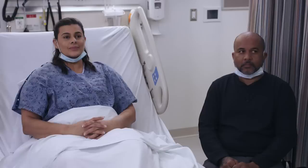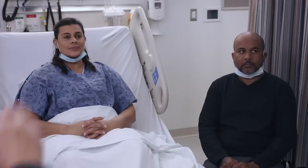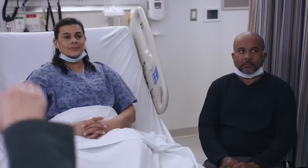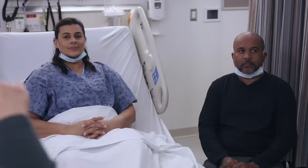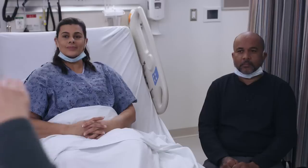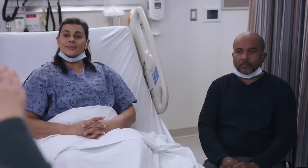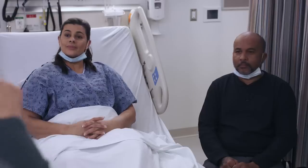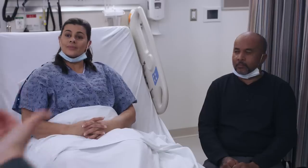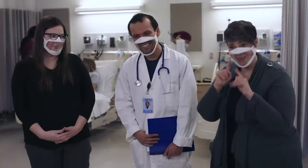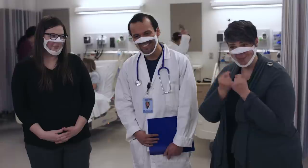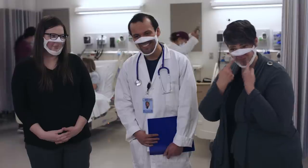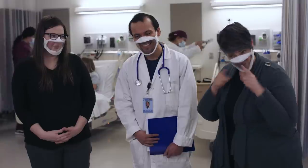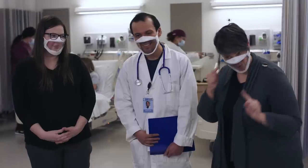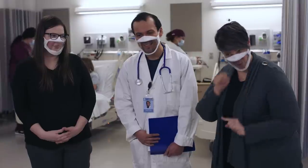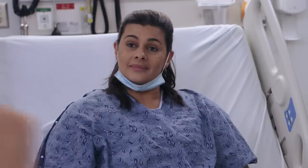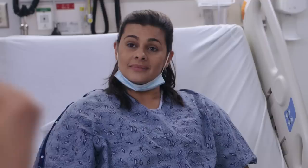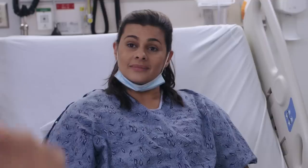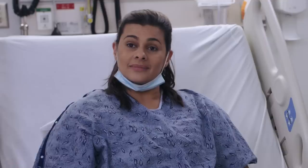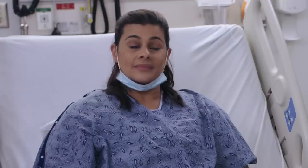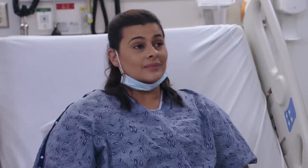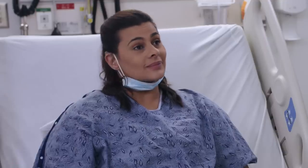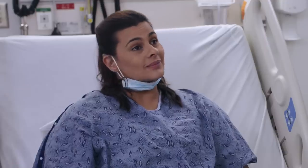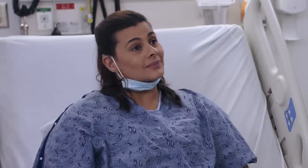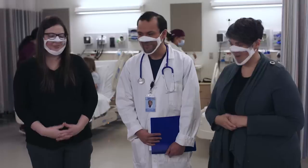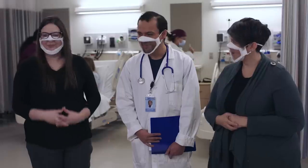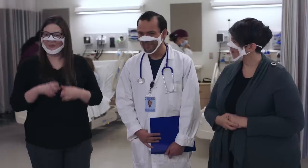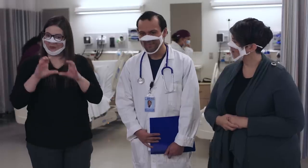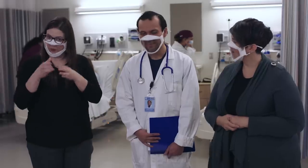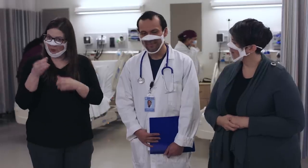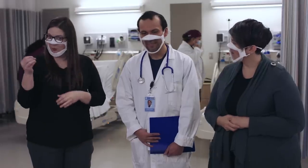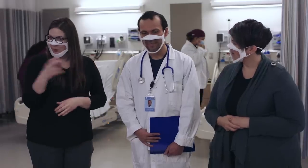Look at and address the patient directly, not the interpreter.